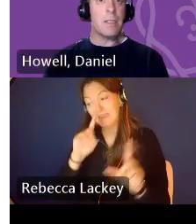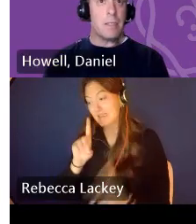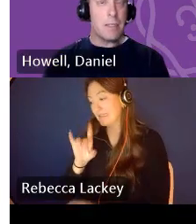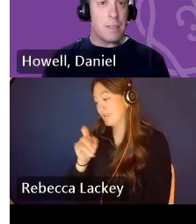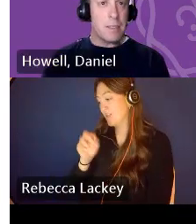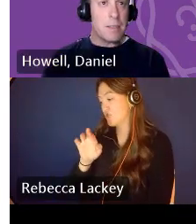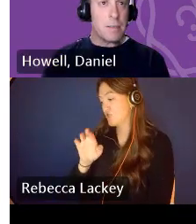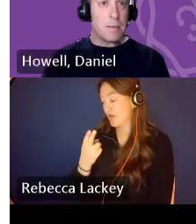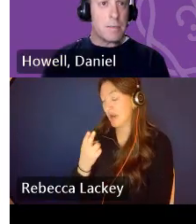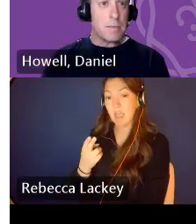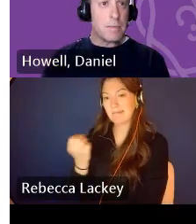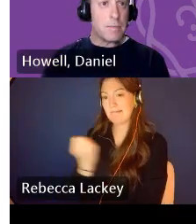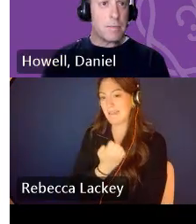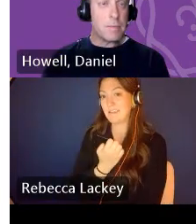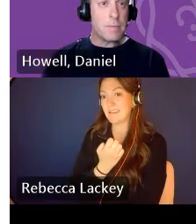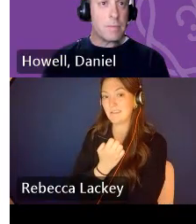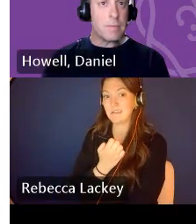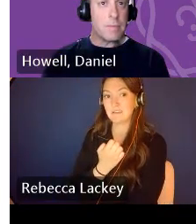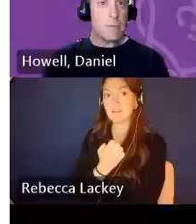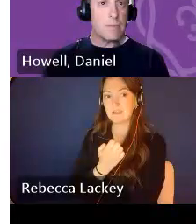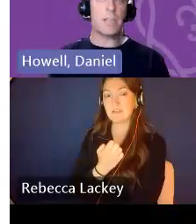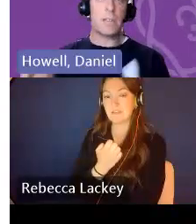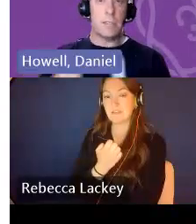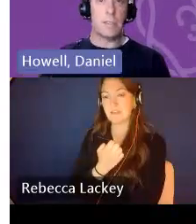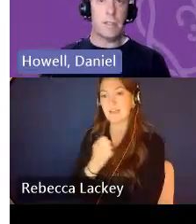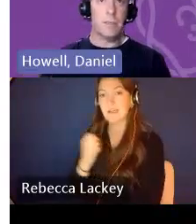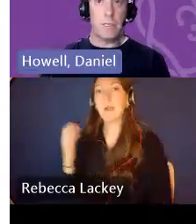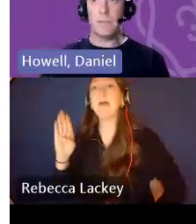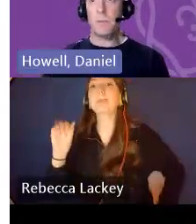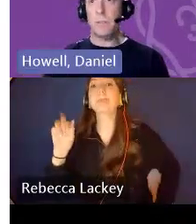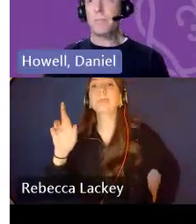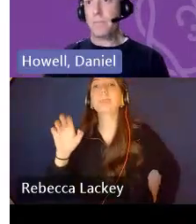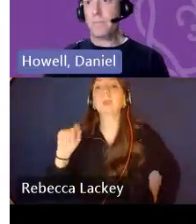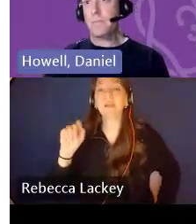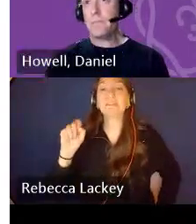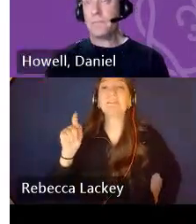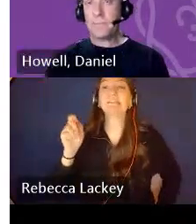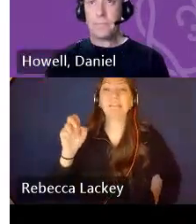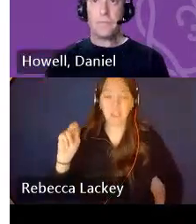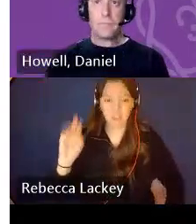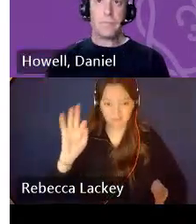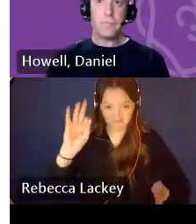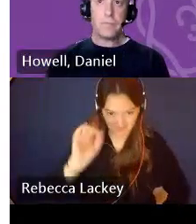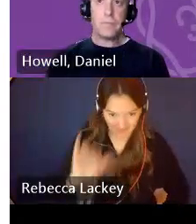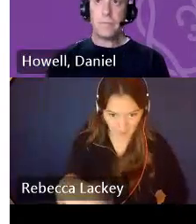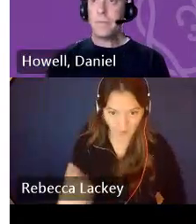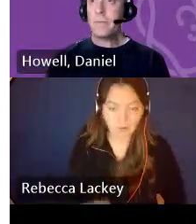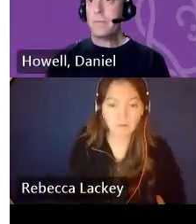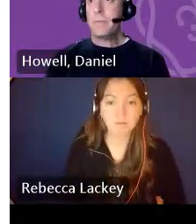Dietri to the east and then Carbon Road is to the south. Barrett station. Yep, that's the one.